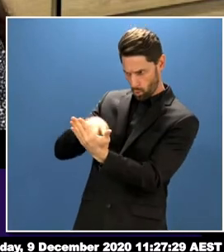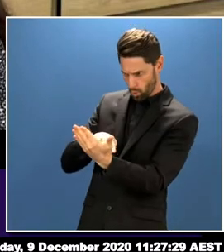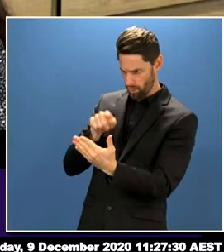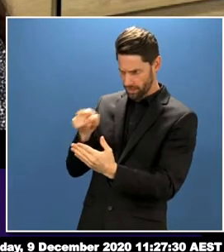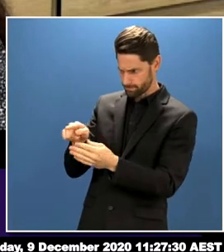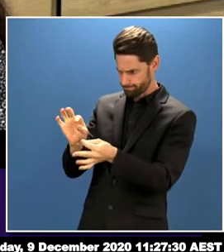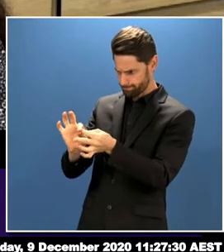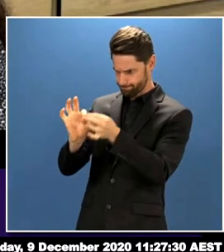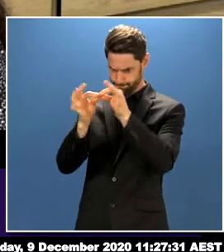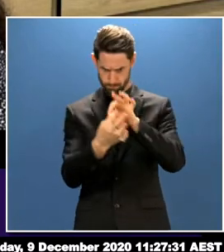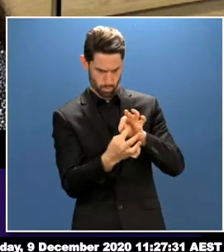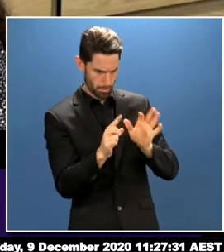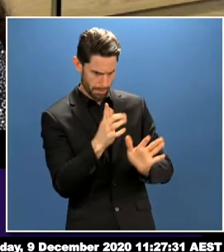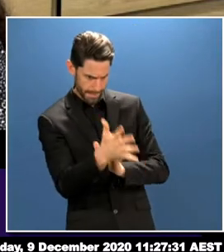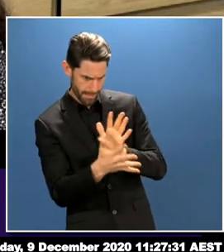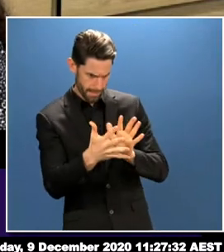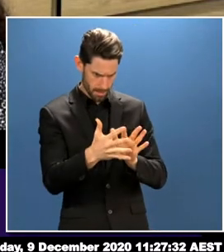That's correct.